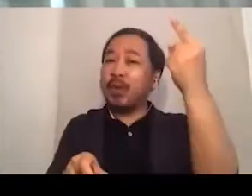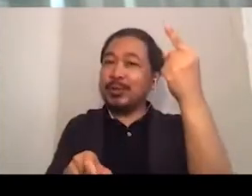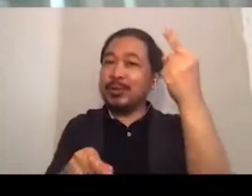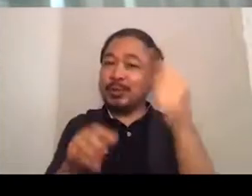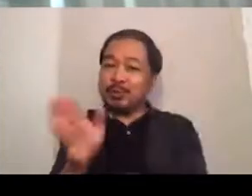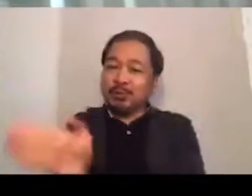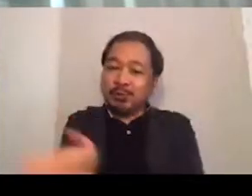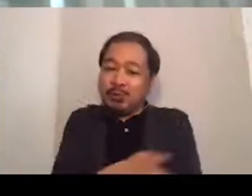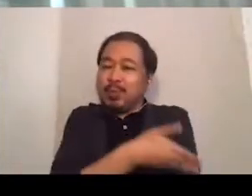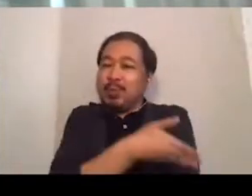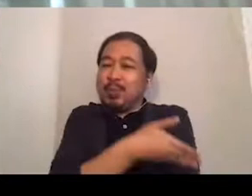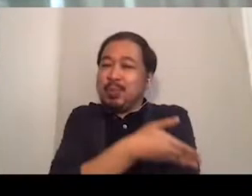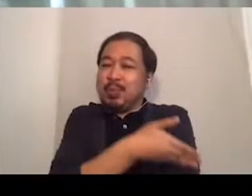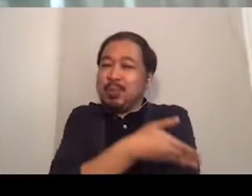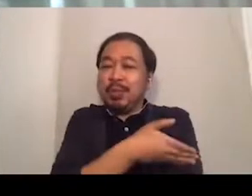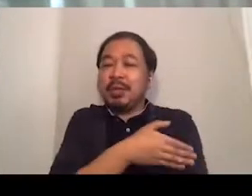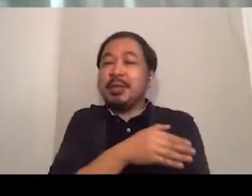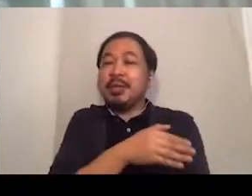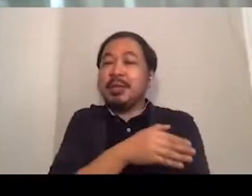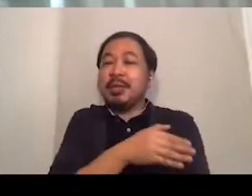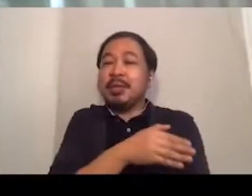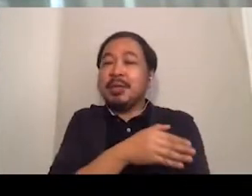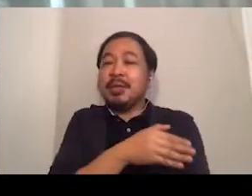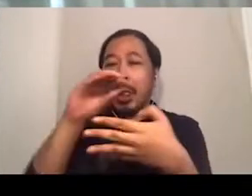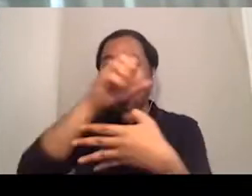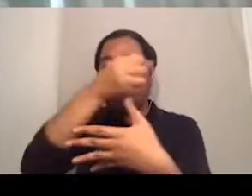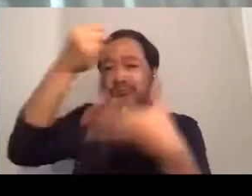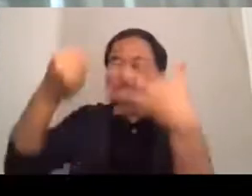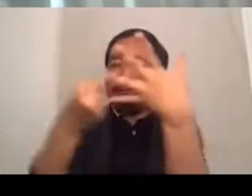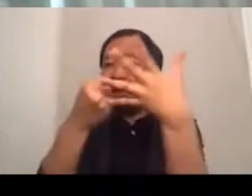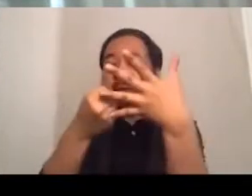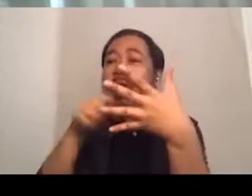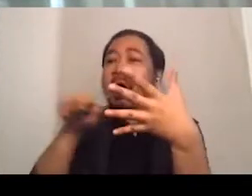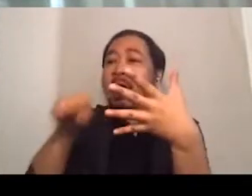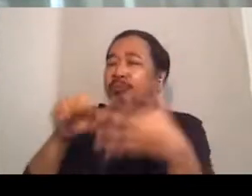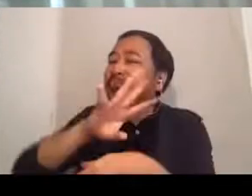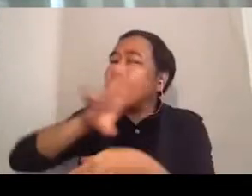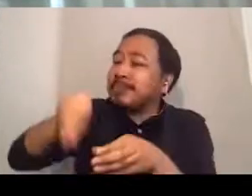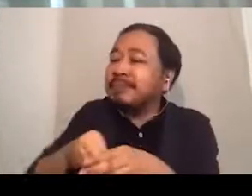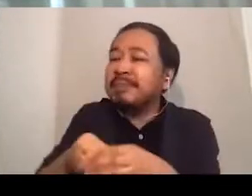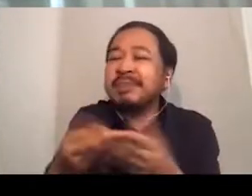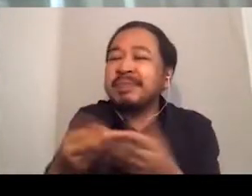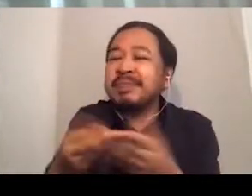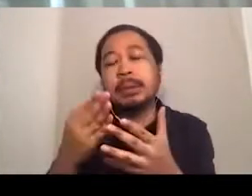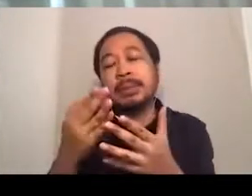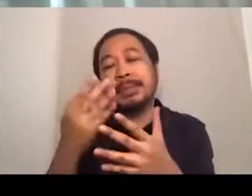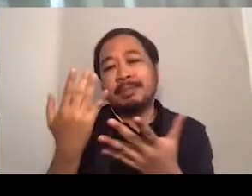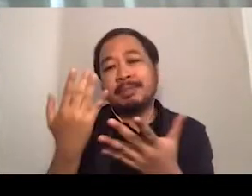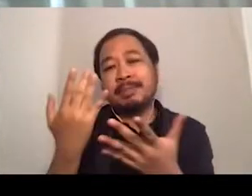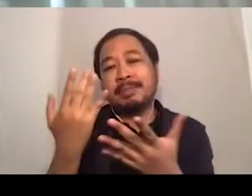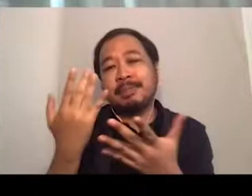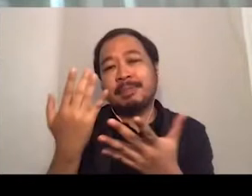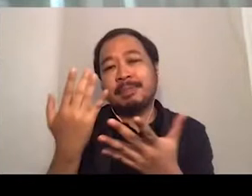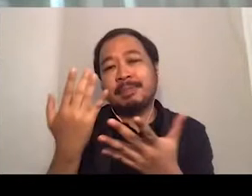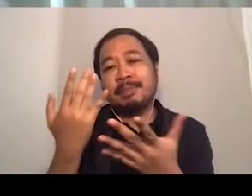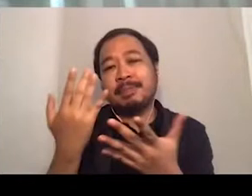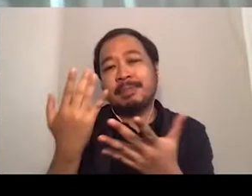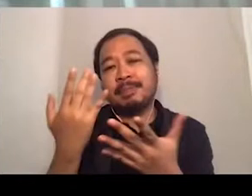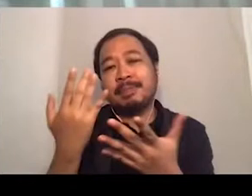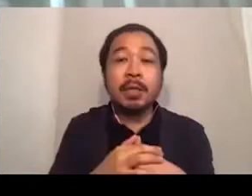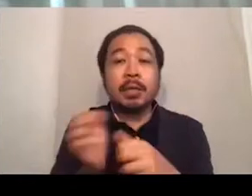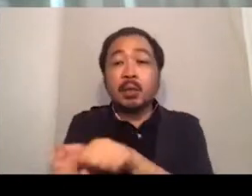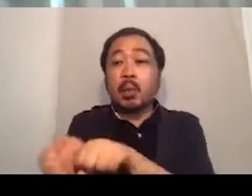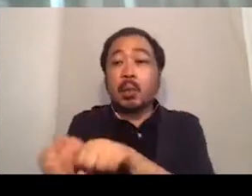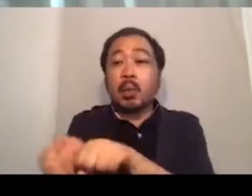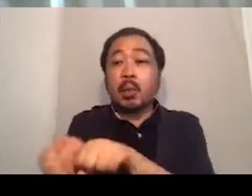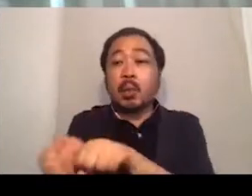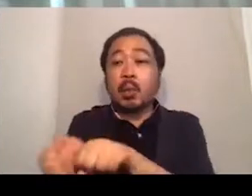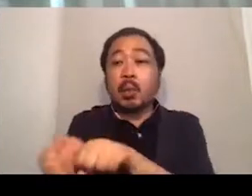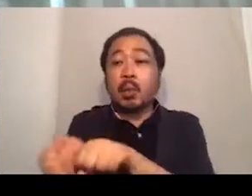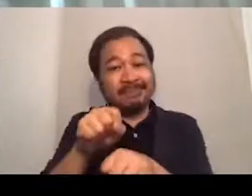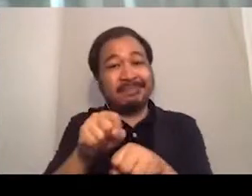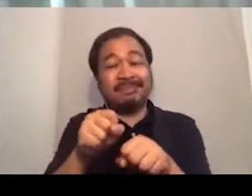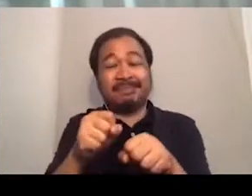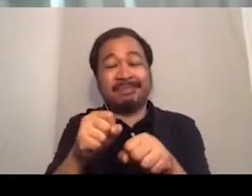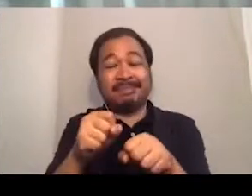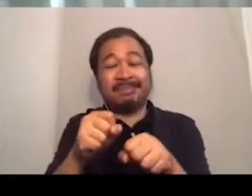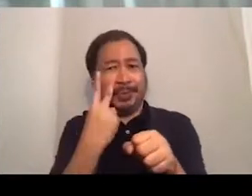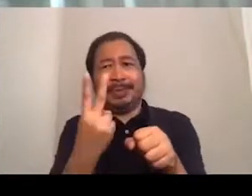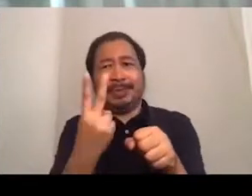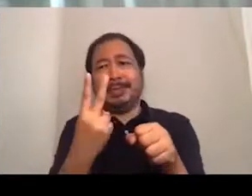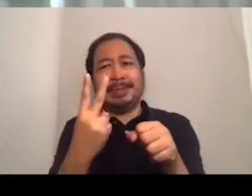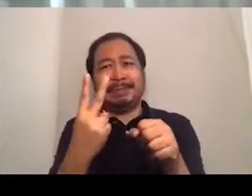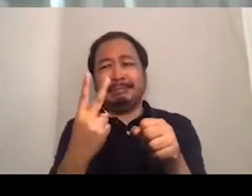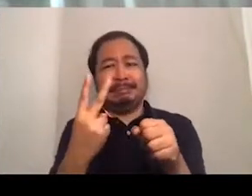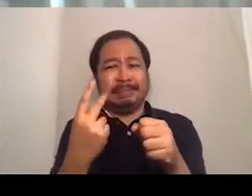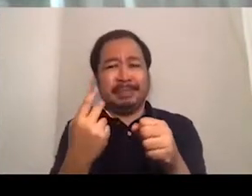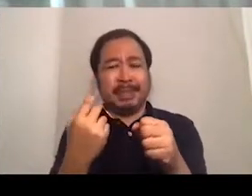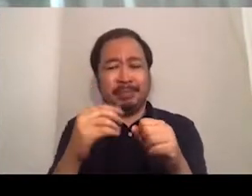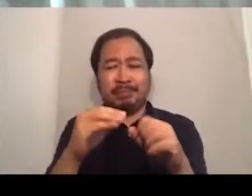You probably know that most, if not all governments, around the world, follow medical advice for